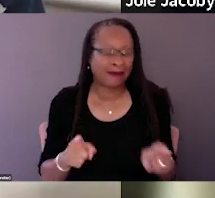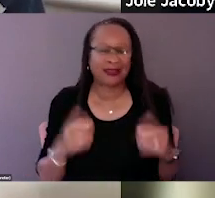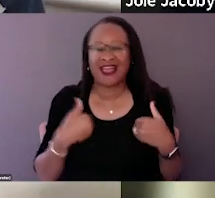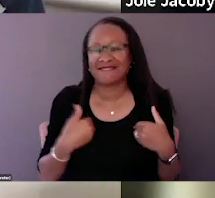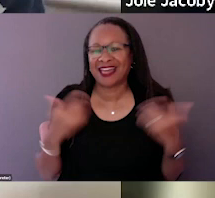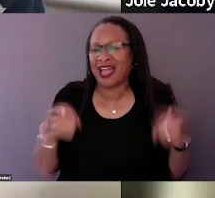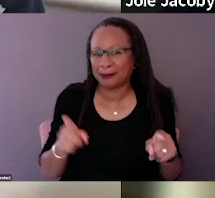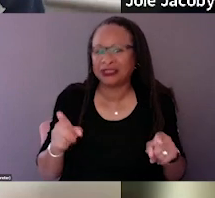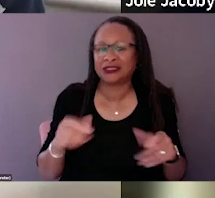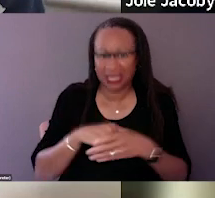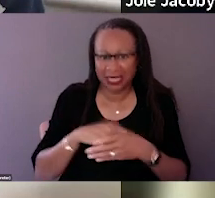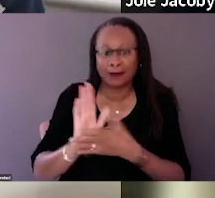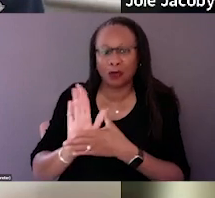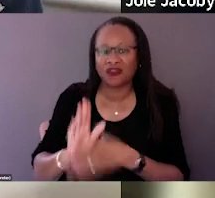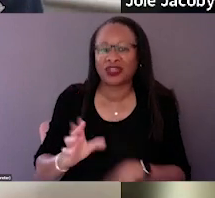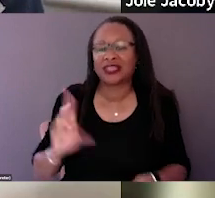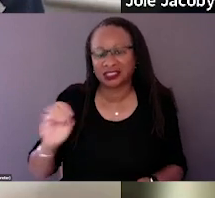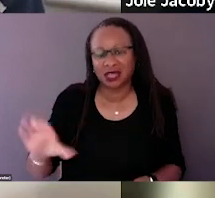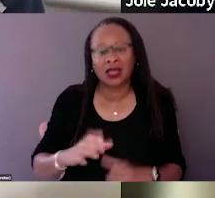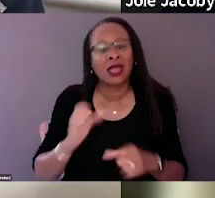make it a television version of that.